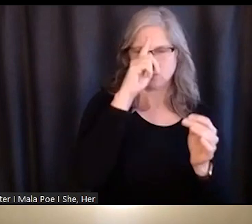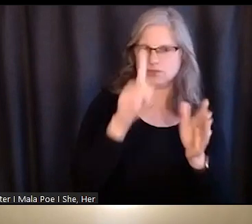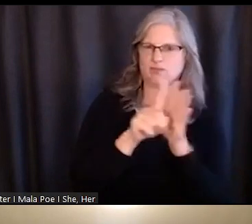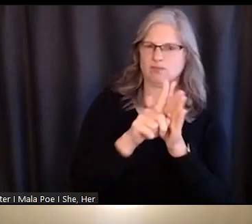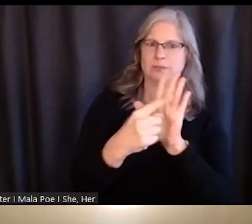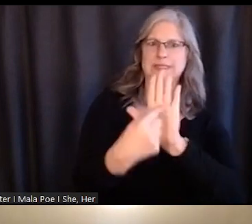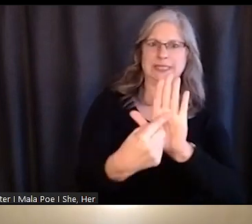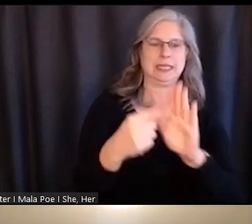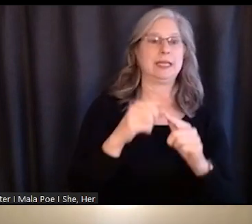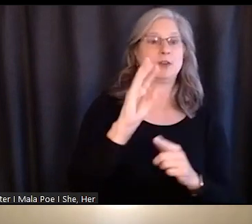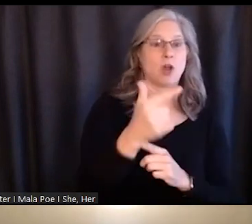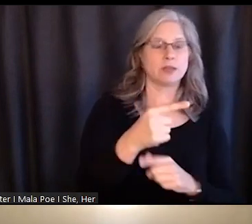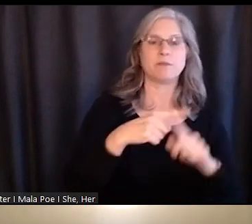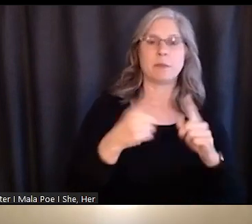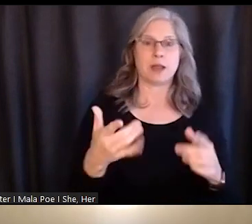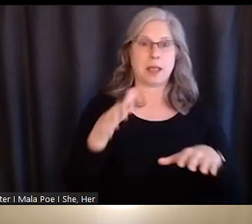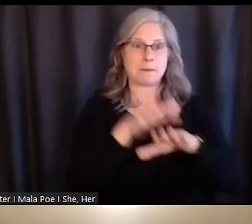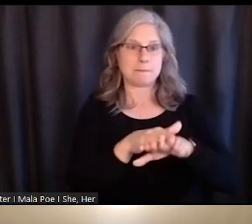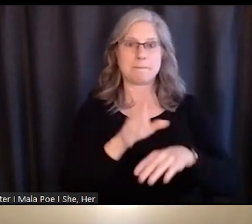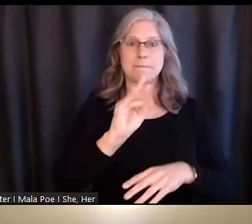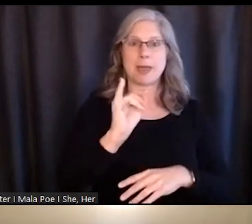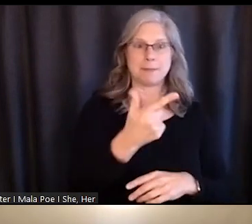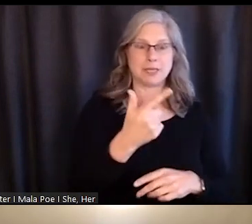But actually mapping between those levels is a very complex process.